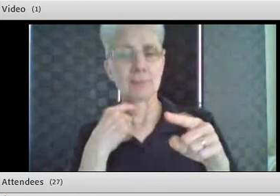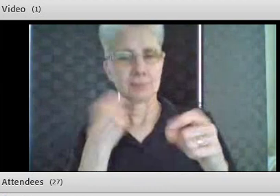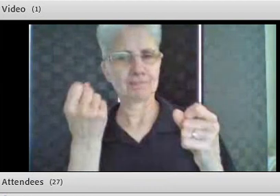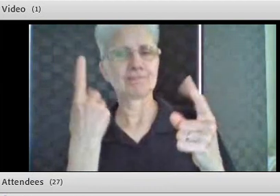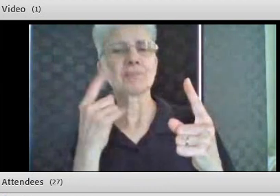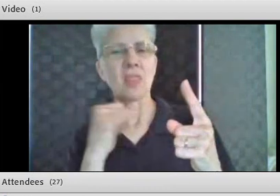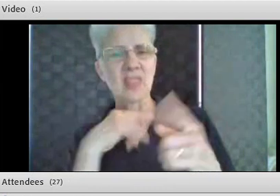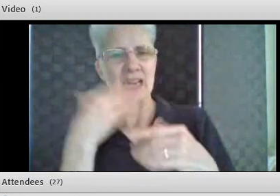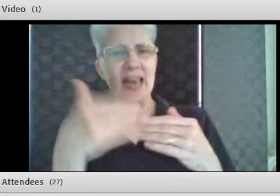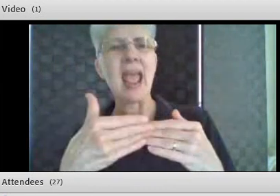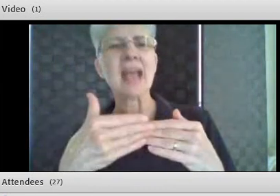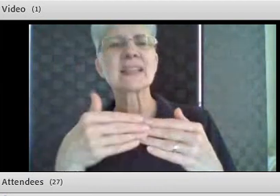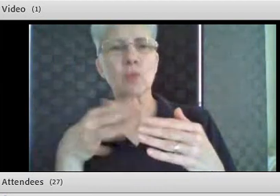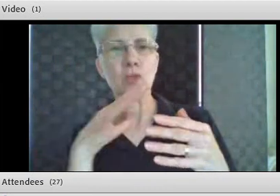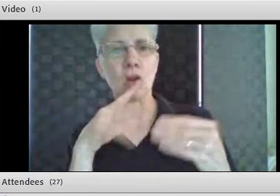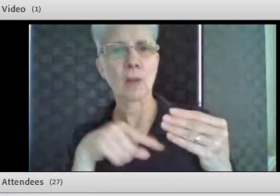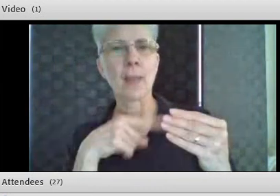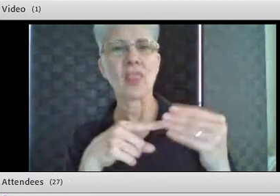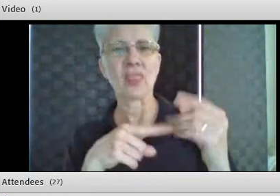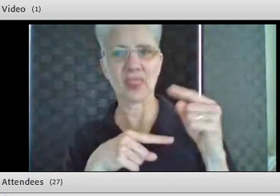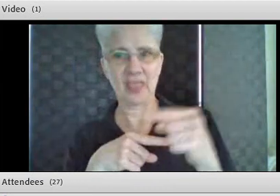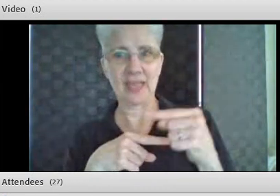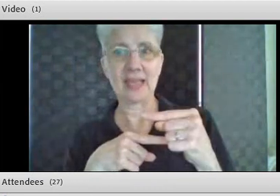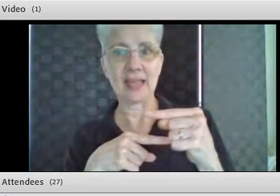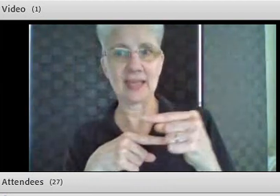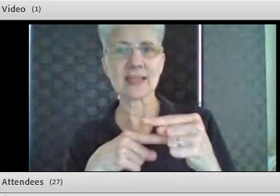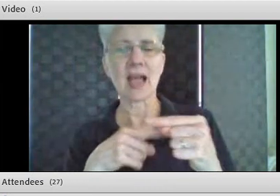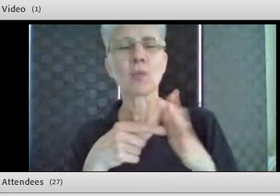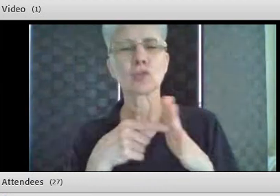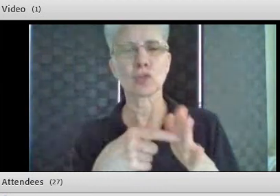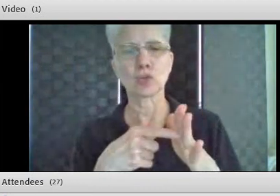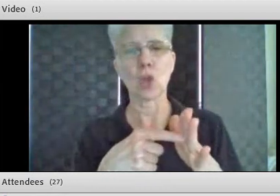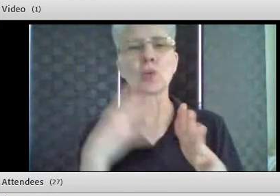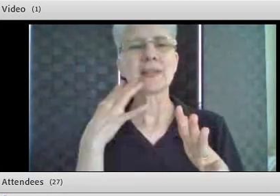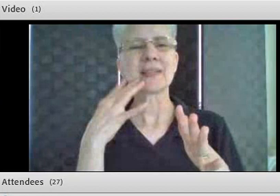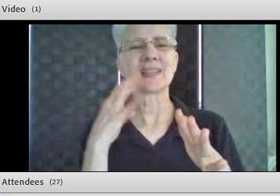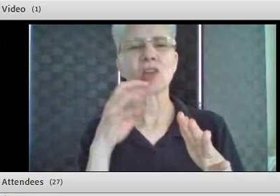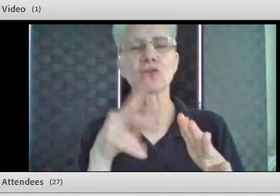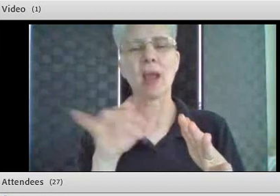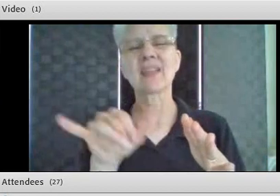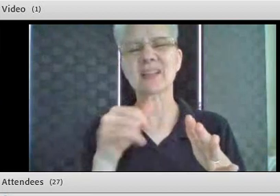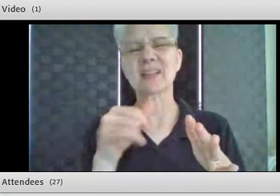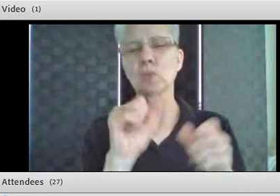but it has to be on a Mac. Ryan: Yeah, not a... Hilary: Not a PC. Ryan: ... Windows computer so... Hilary: Yeah, but I got you covered